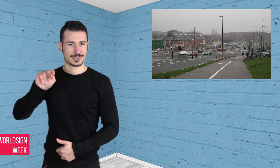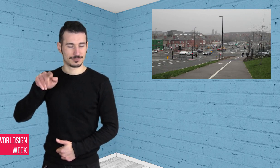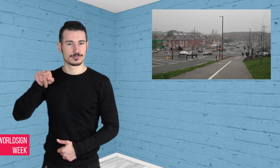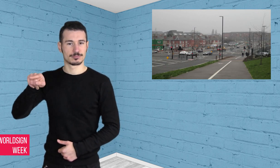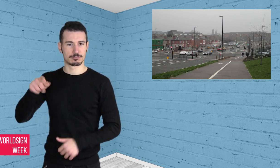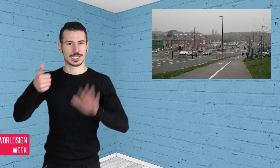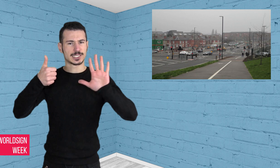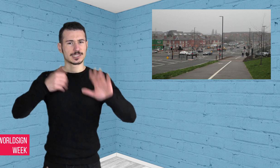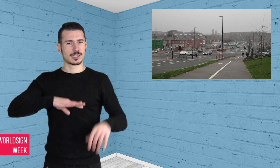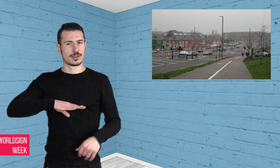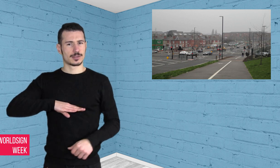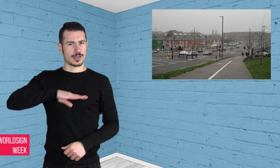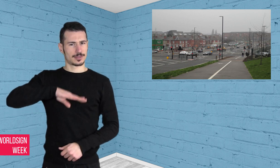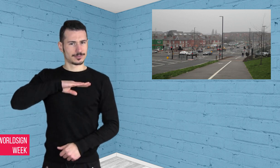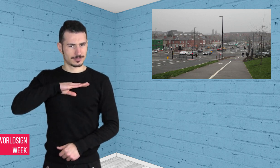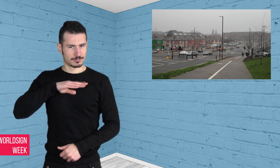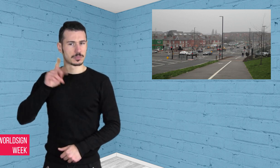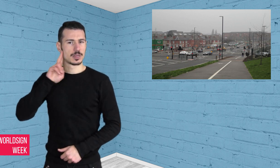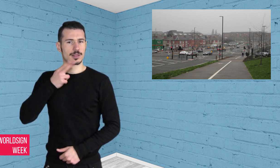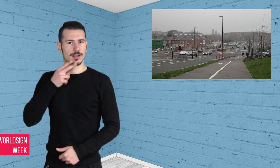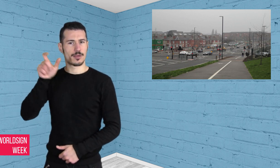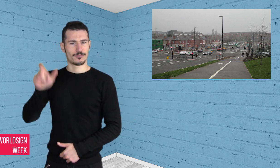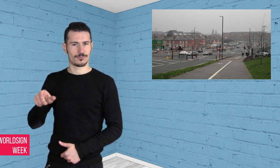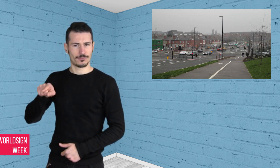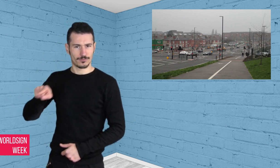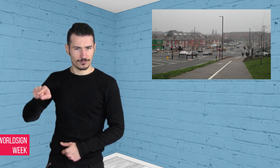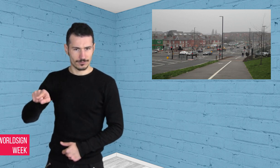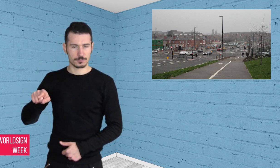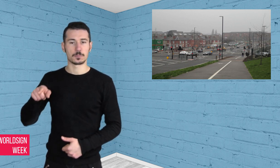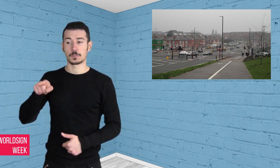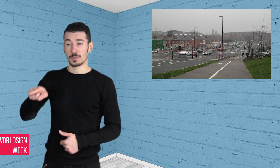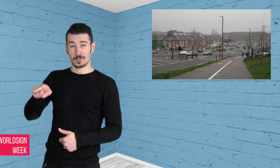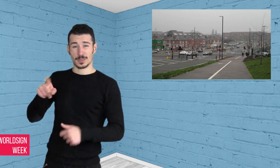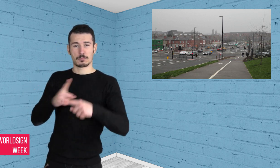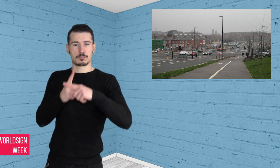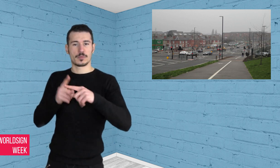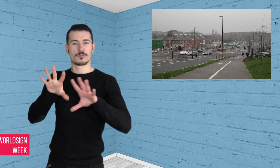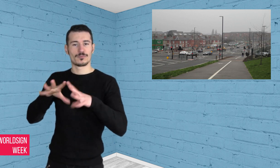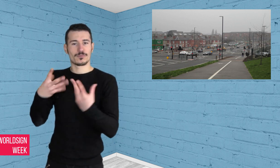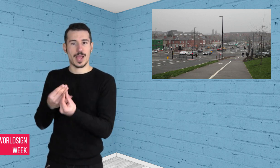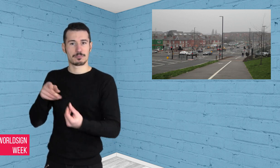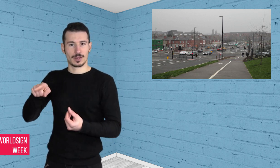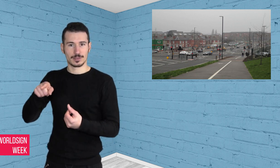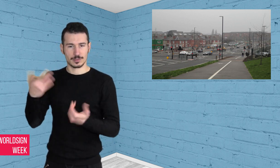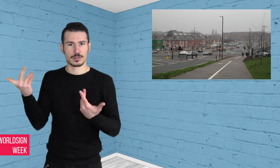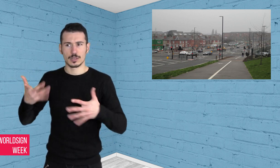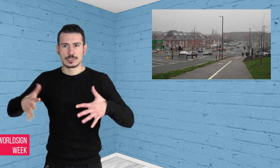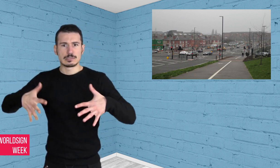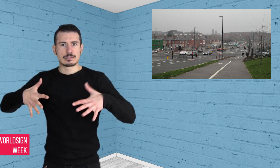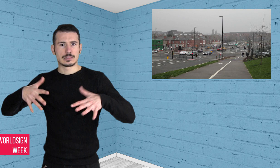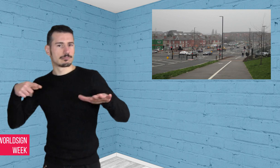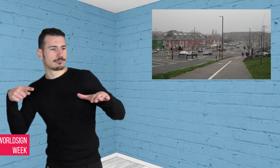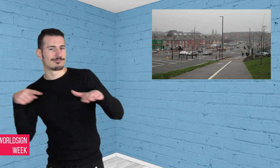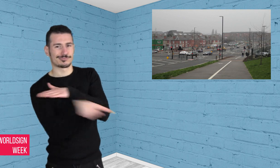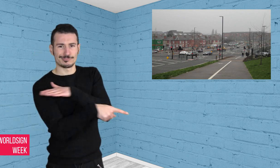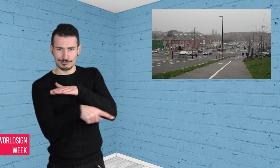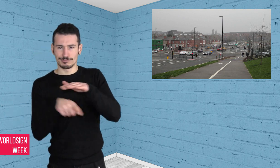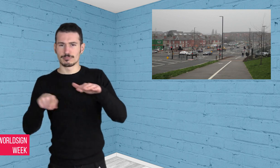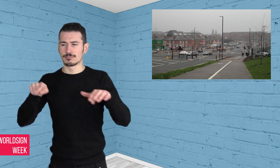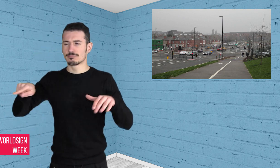and his family who fled from terror and possible execution in the Islamic State is